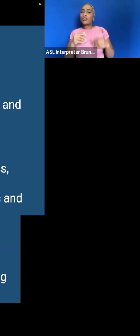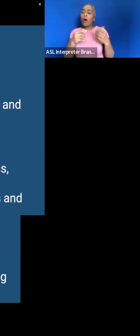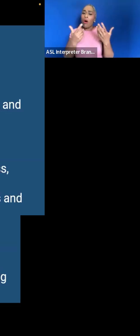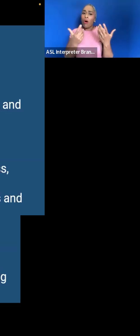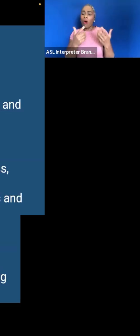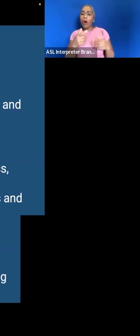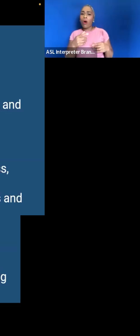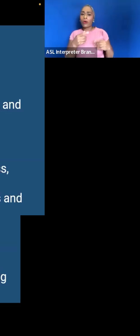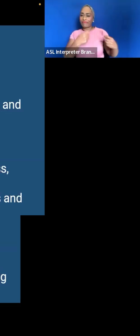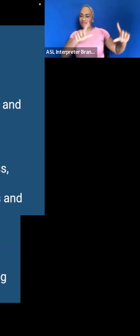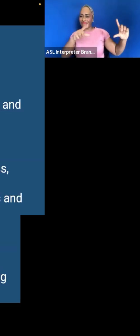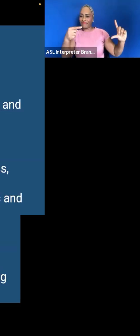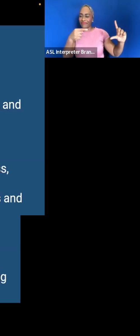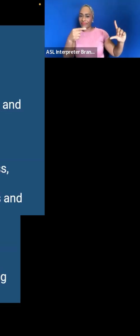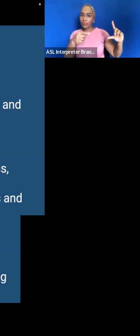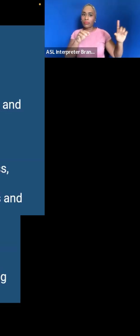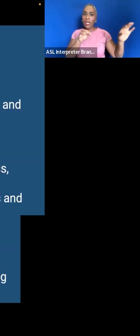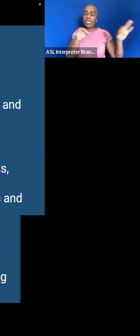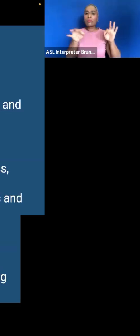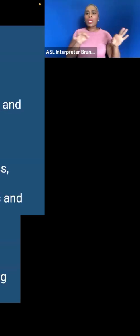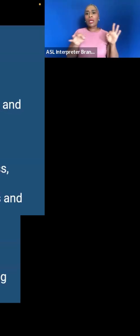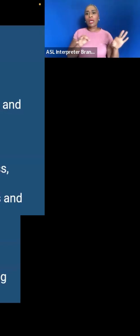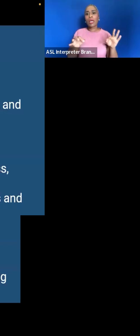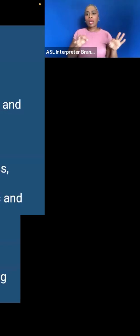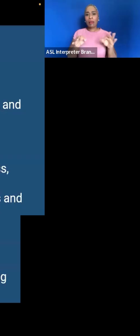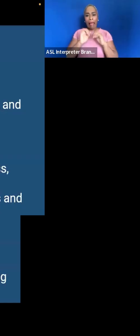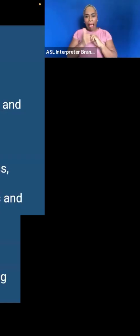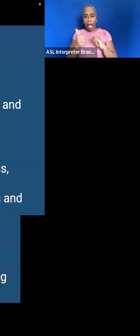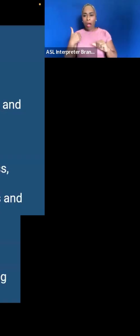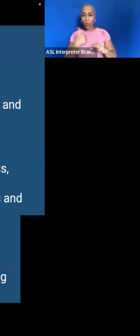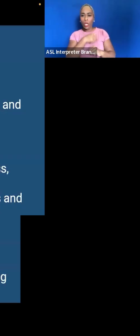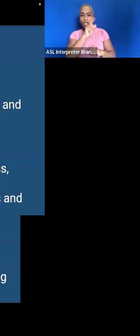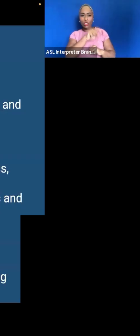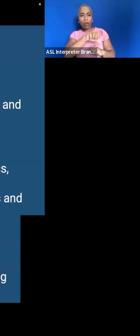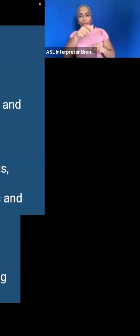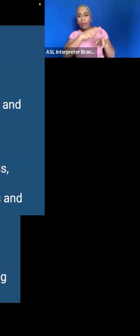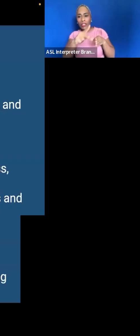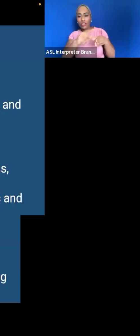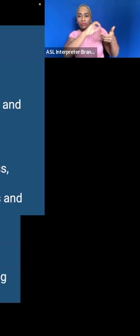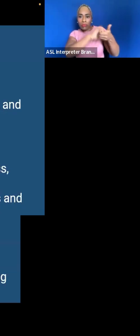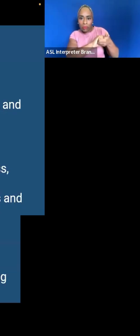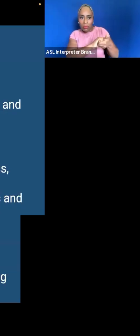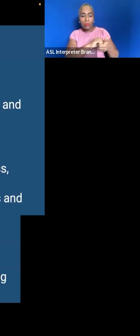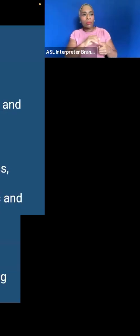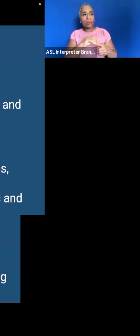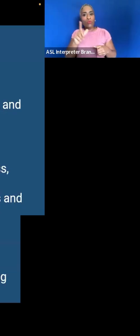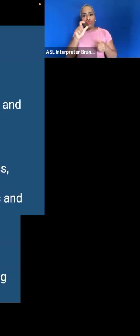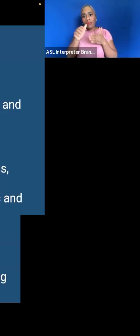put together or thinks about how we need to collaborate, what we're getting guidance on from each other.